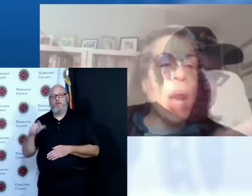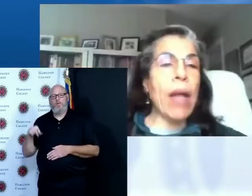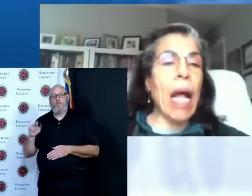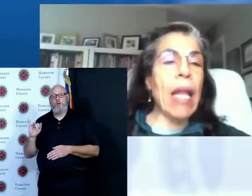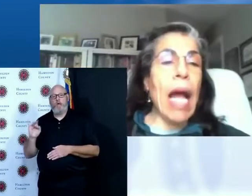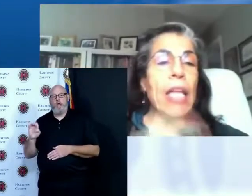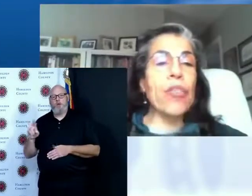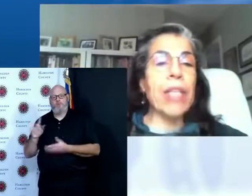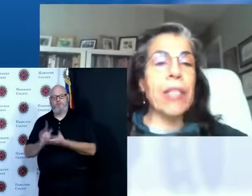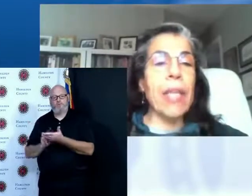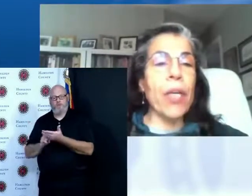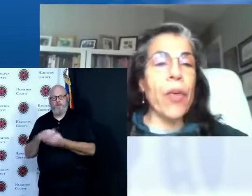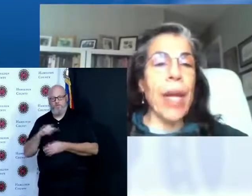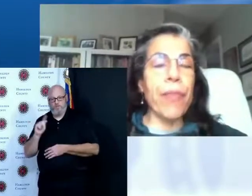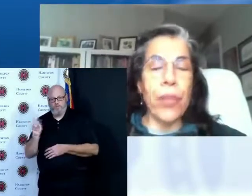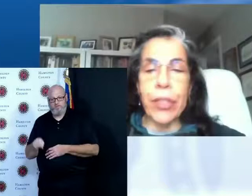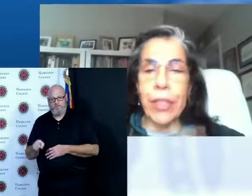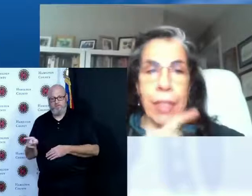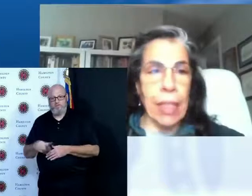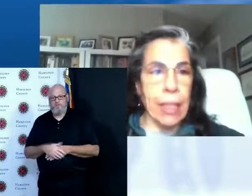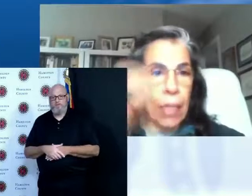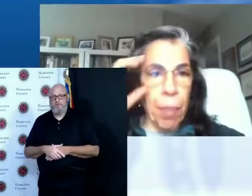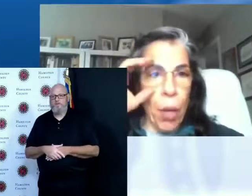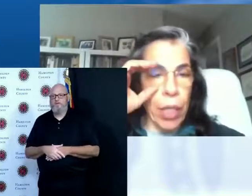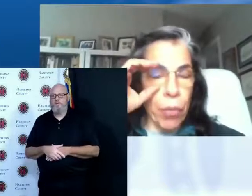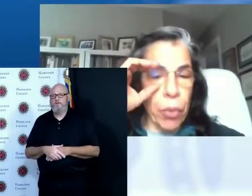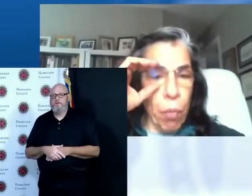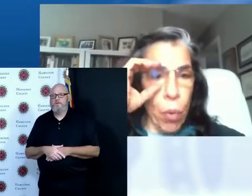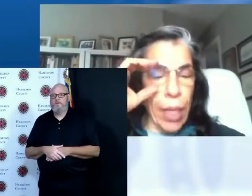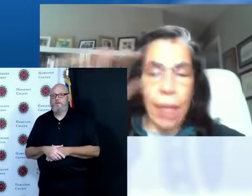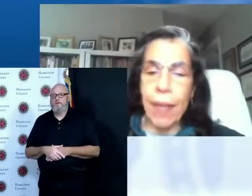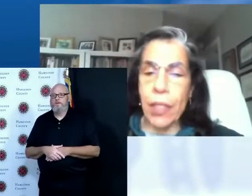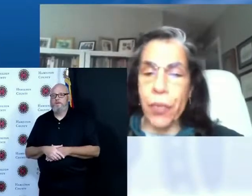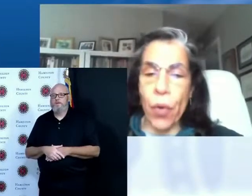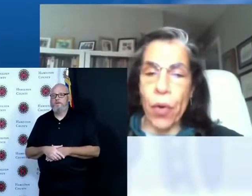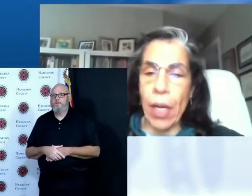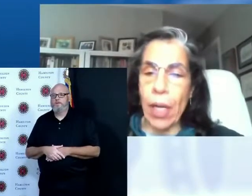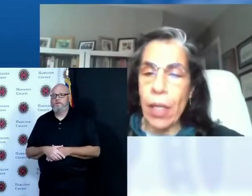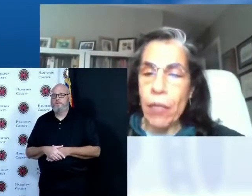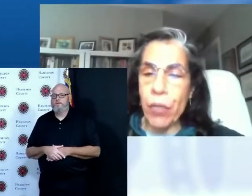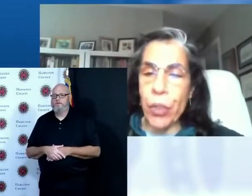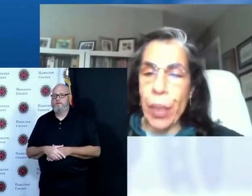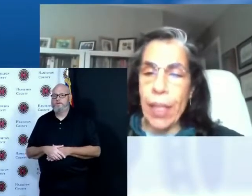you I'll I'll address Greg first since he's at the podium good morning thanks for for doing